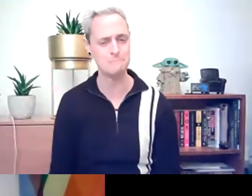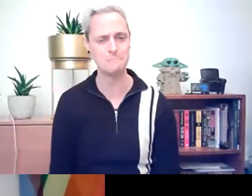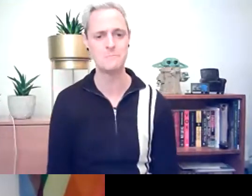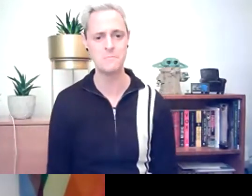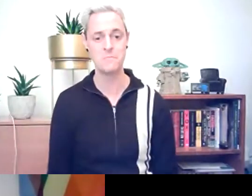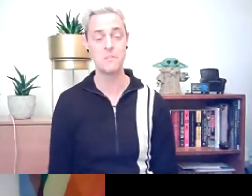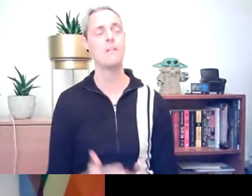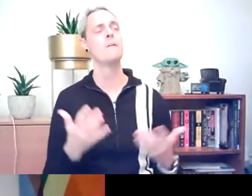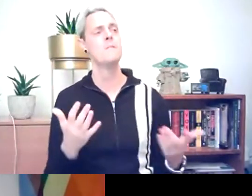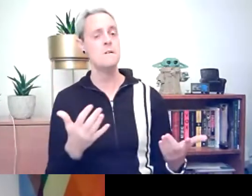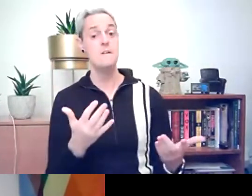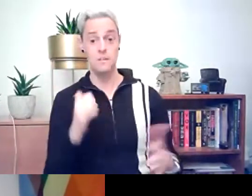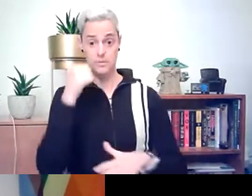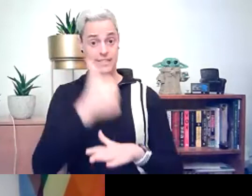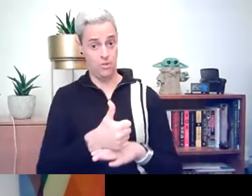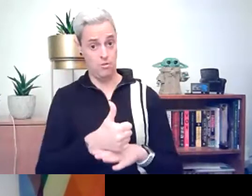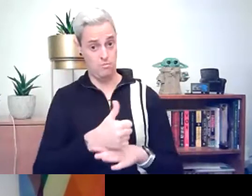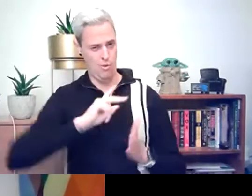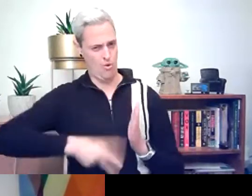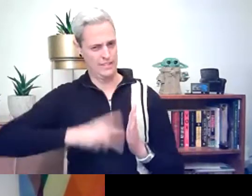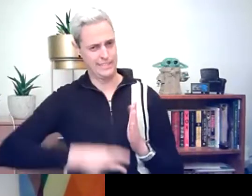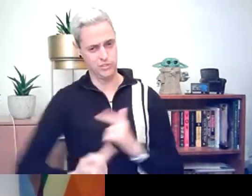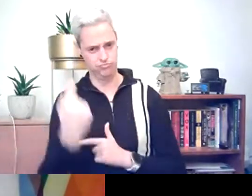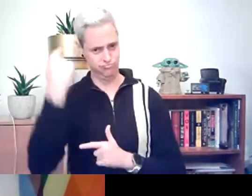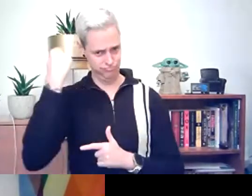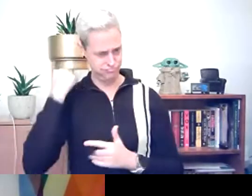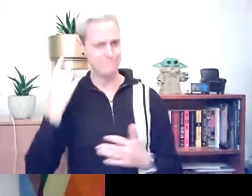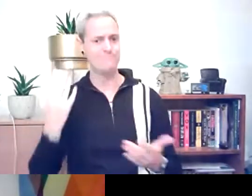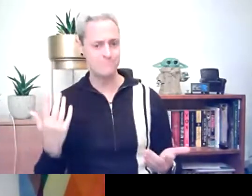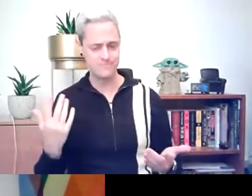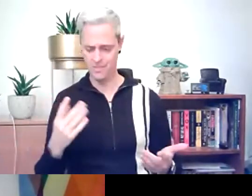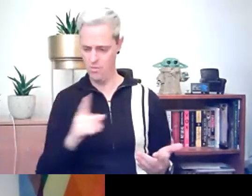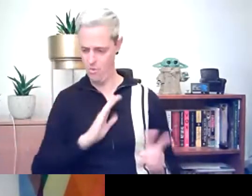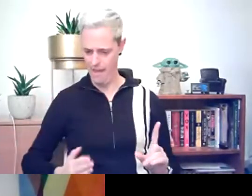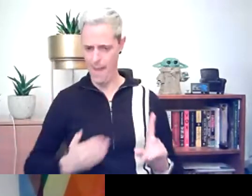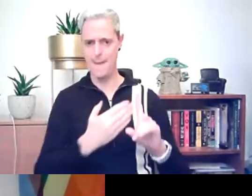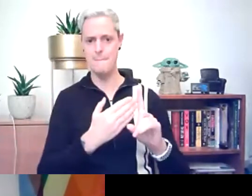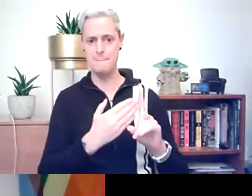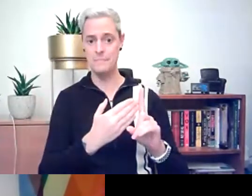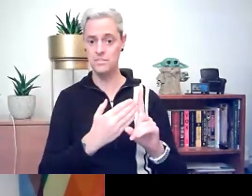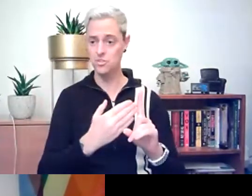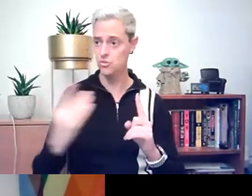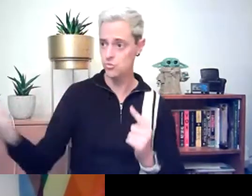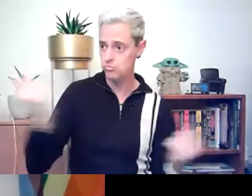to that language LGBT as well just from the groups that we've set up and that sense of